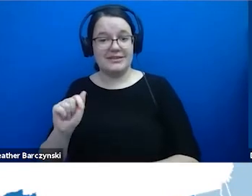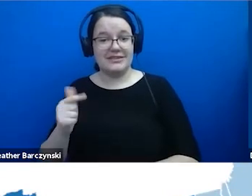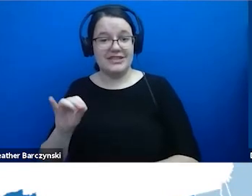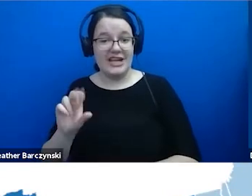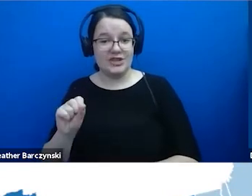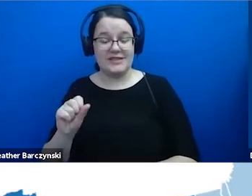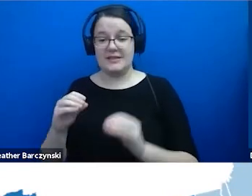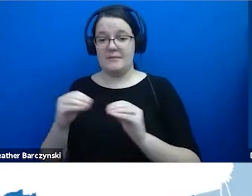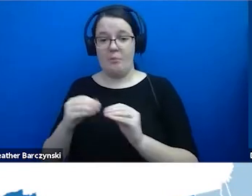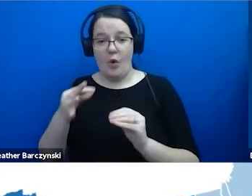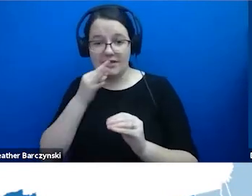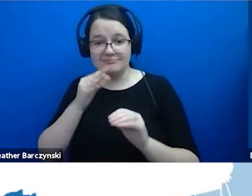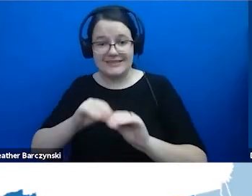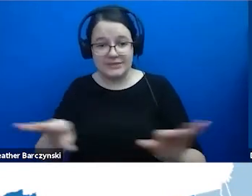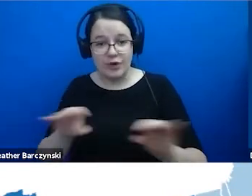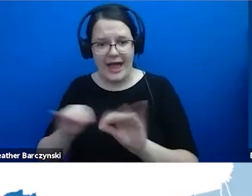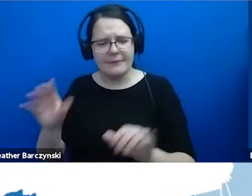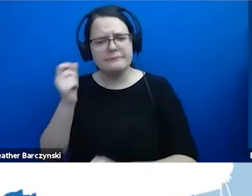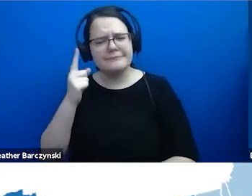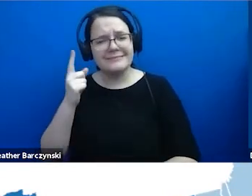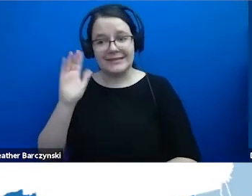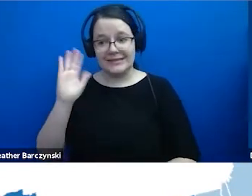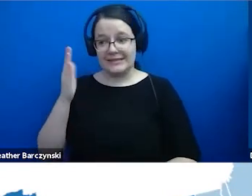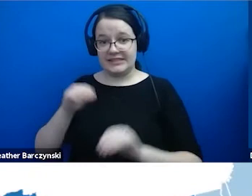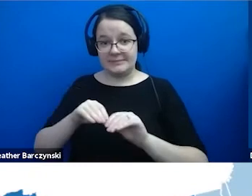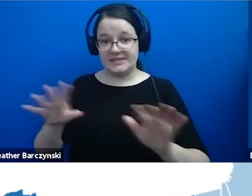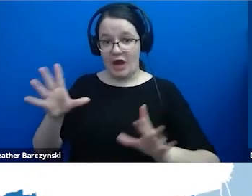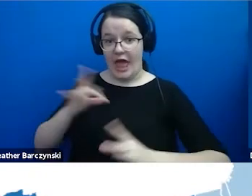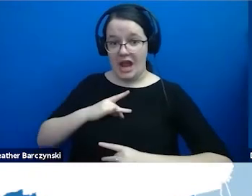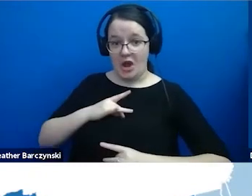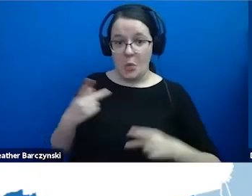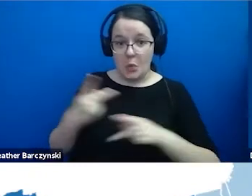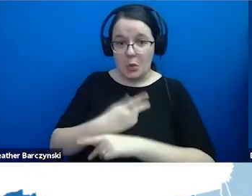they don't seem to cause more disease once they spread but they you know there's the possibility